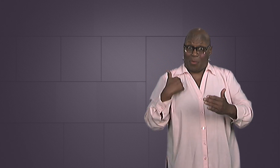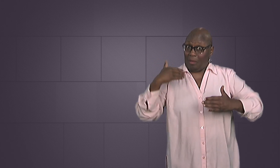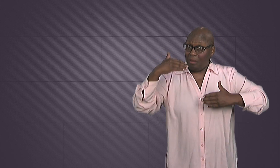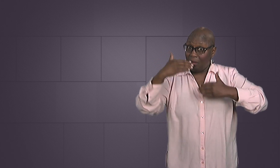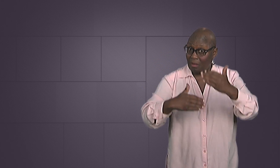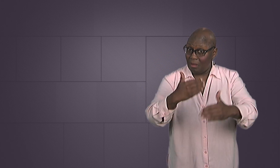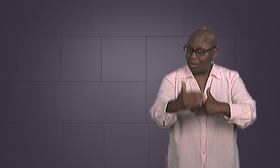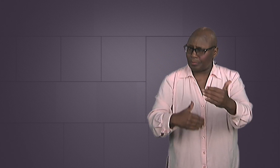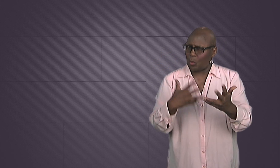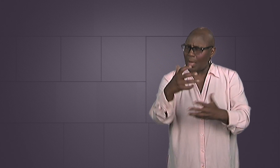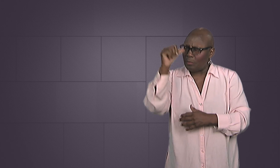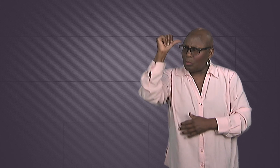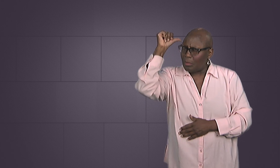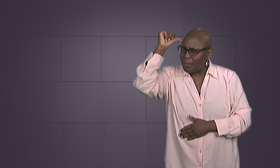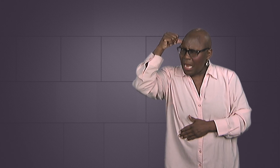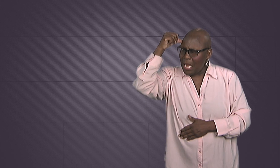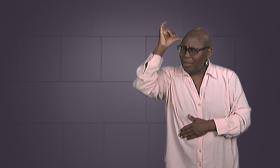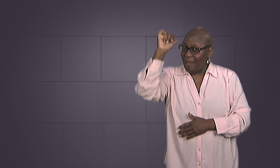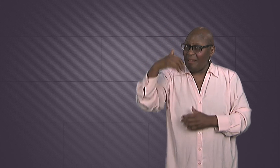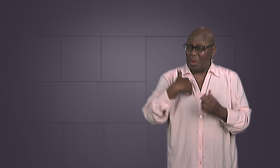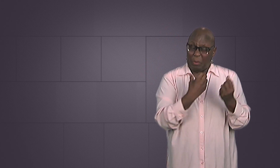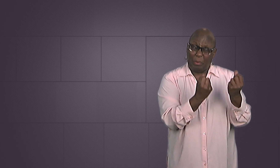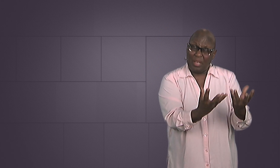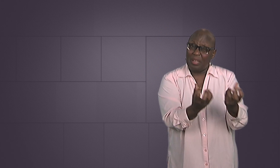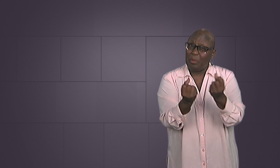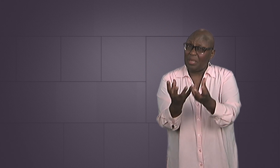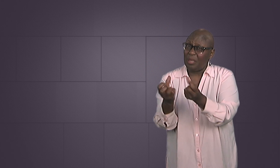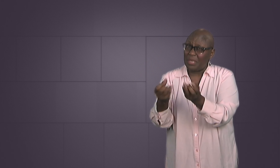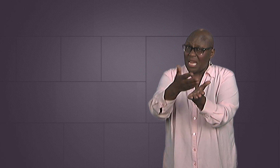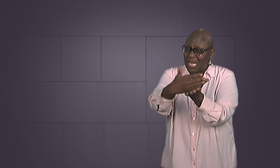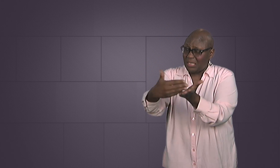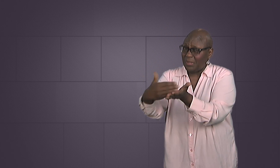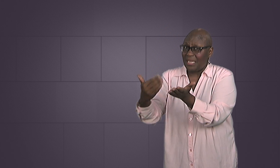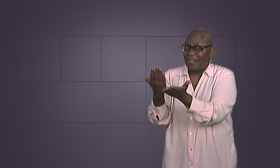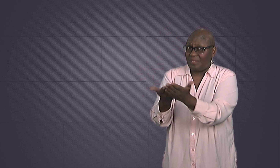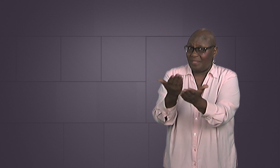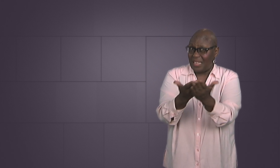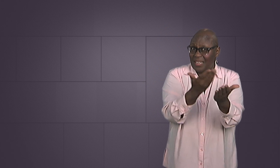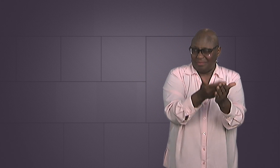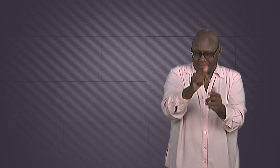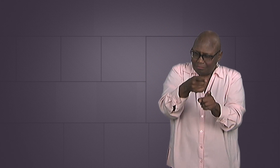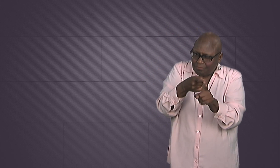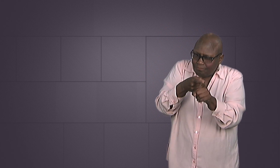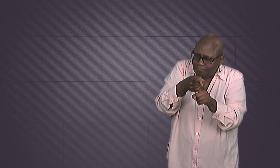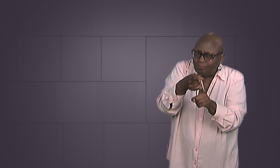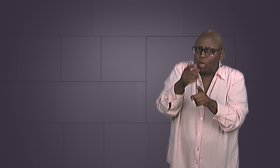Before we get started, keep in mind that there are many aspects of evidence in the field